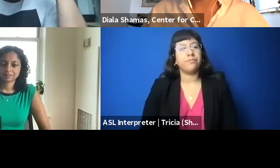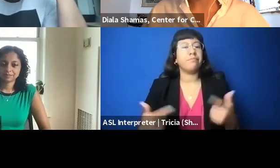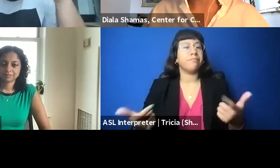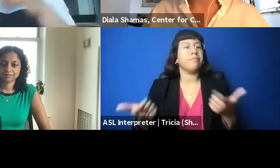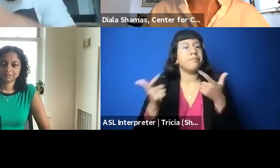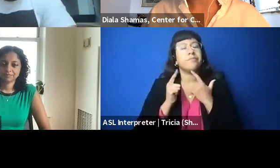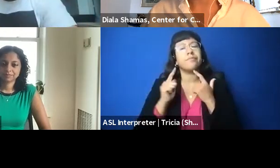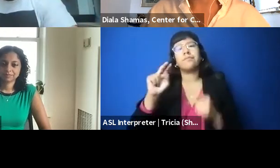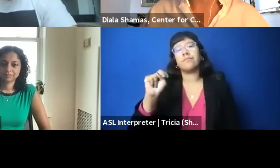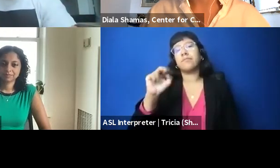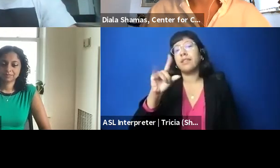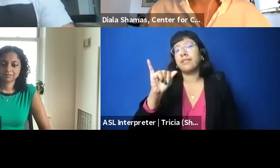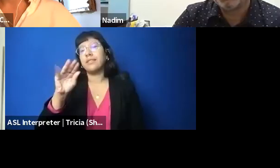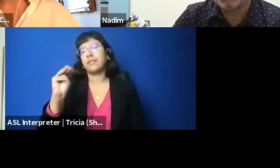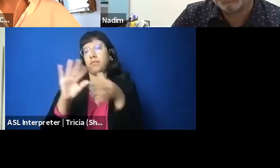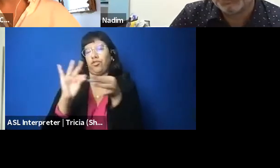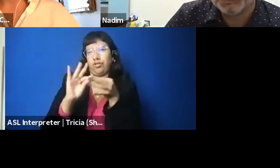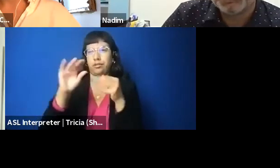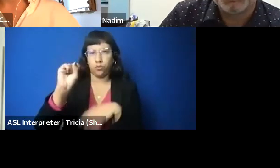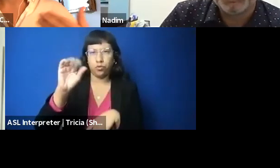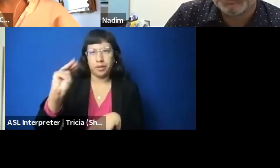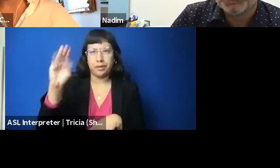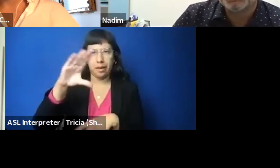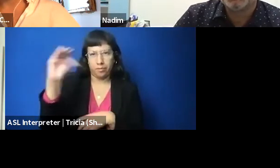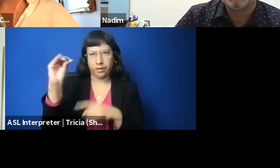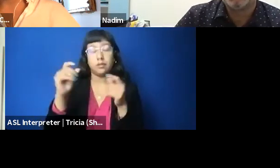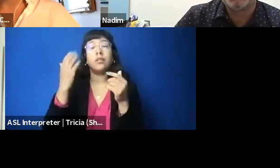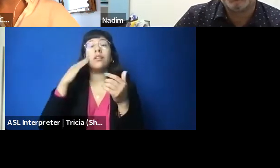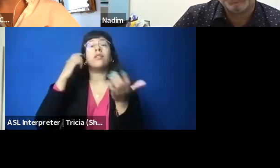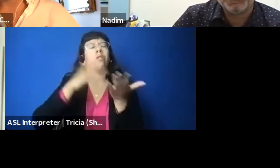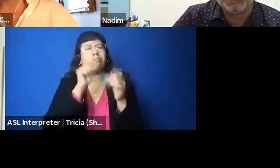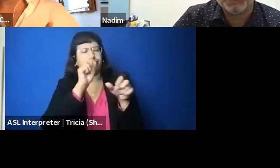have been removing content in large part at the request of,